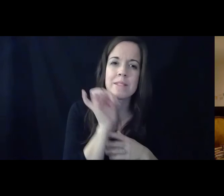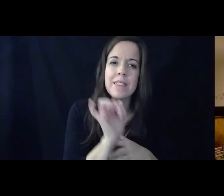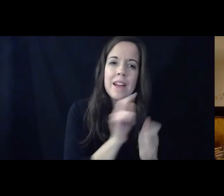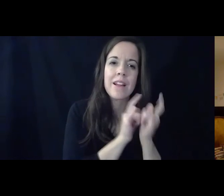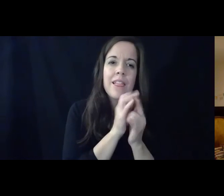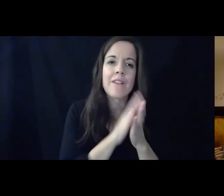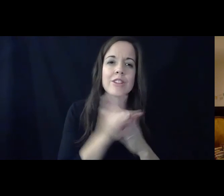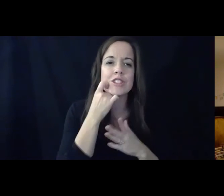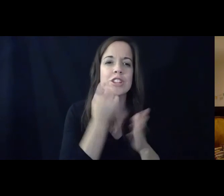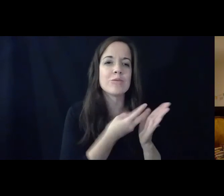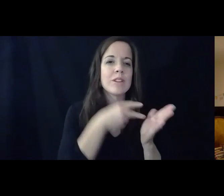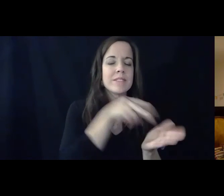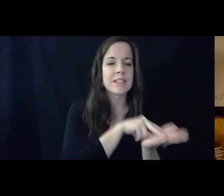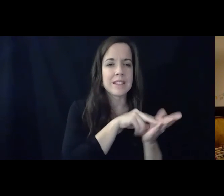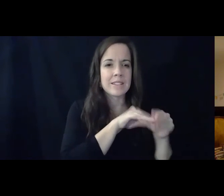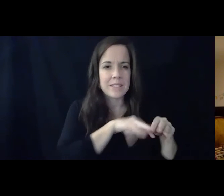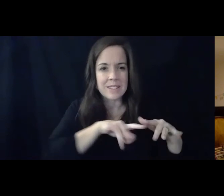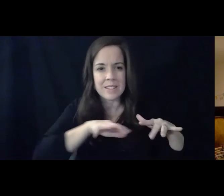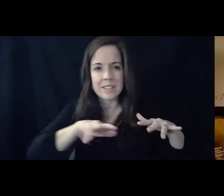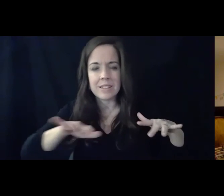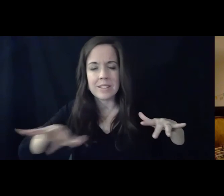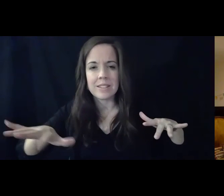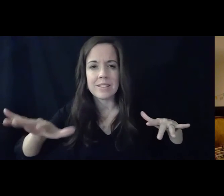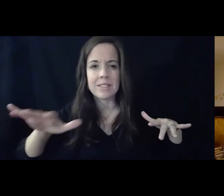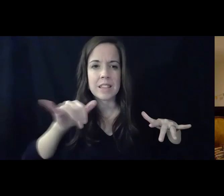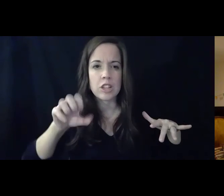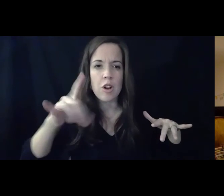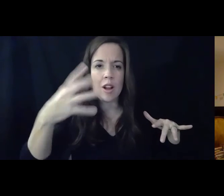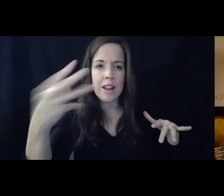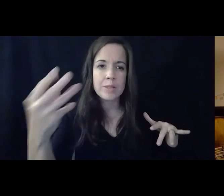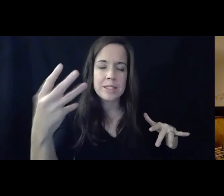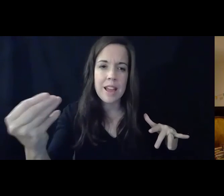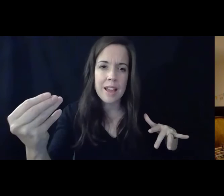seeping over the weedy yard outside. She likely had once